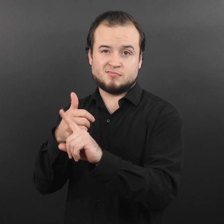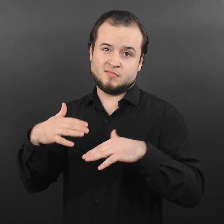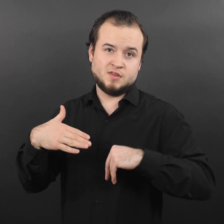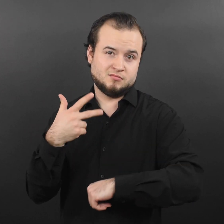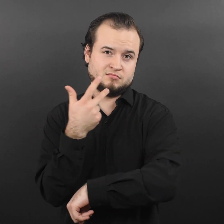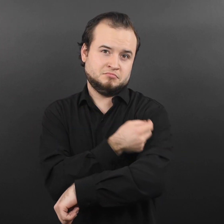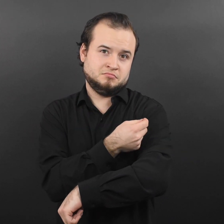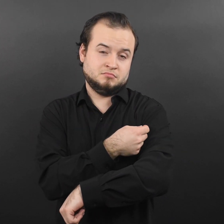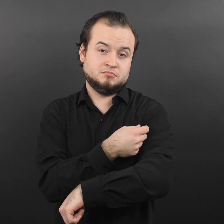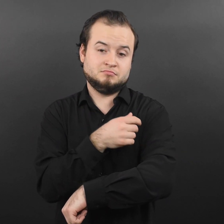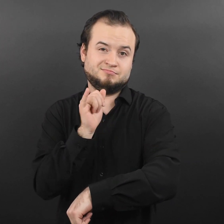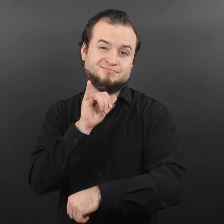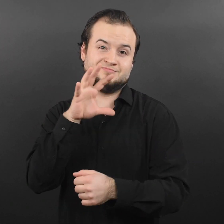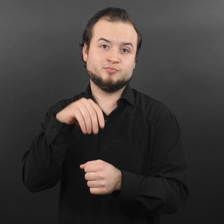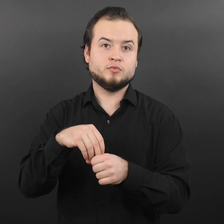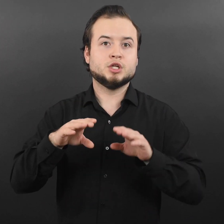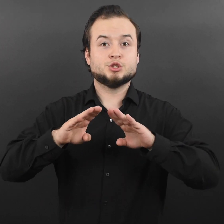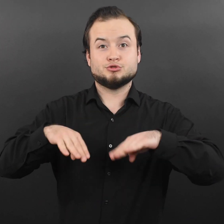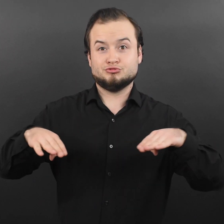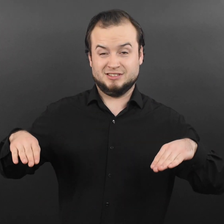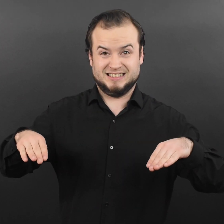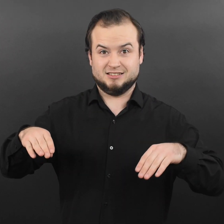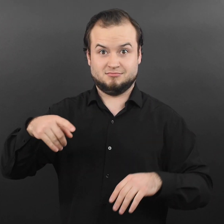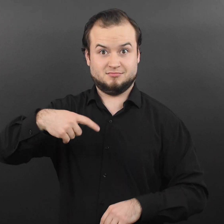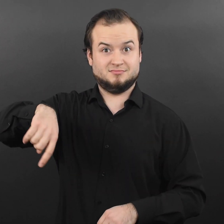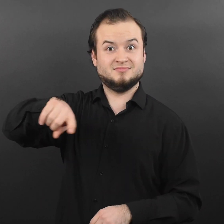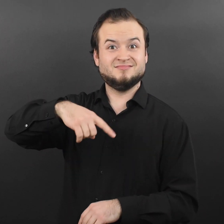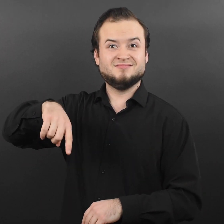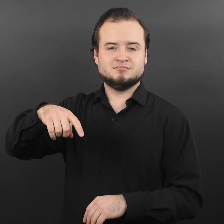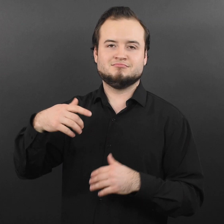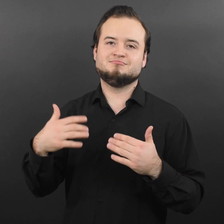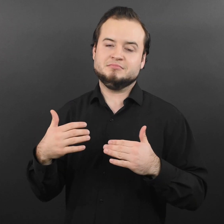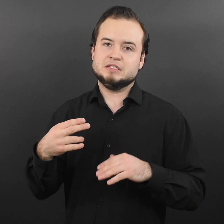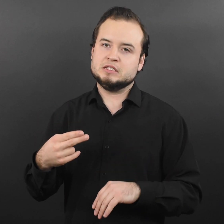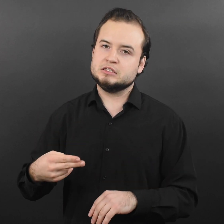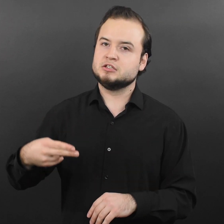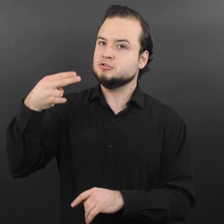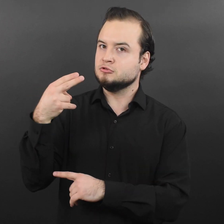People who are not vaccinated, including children, are at much higher risk for